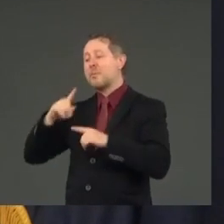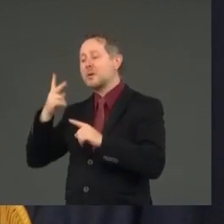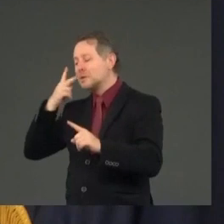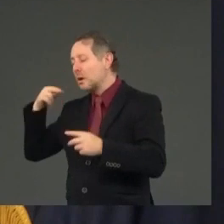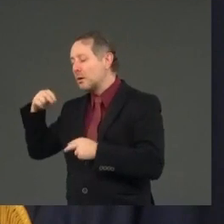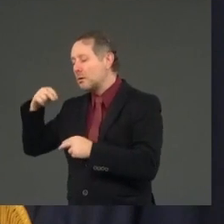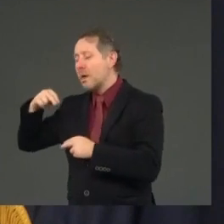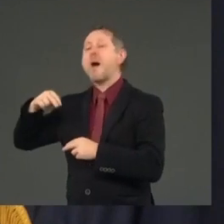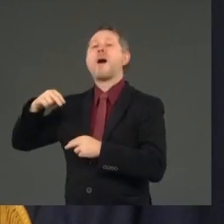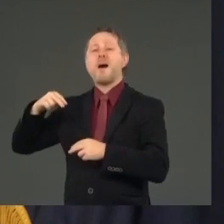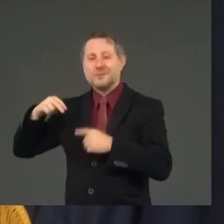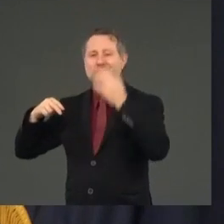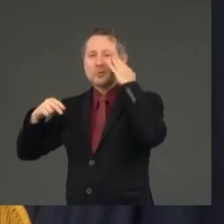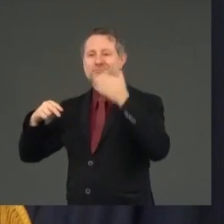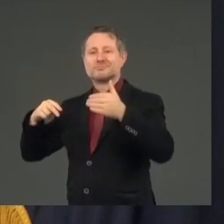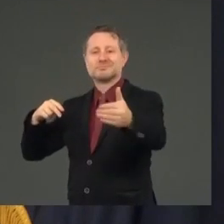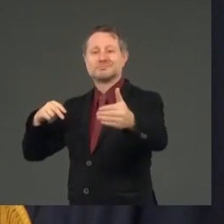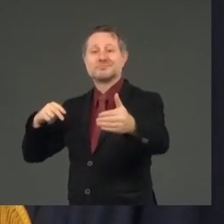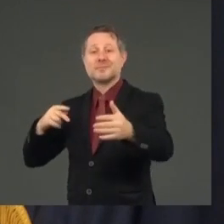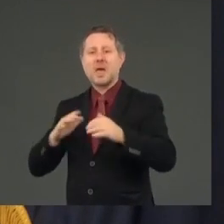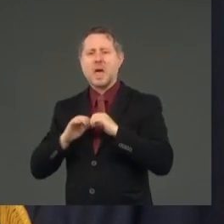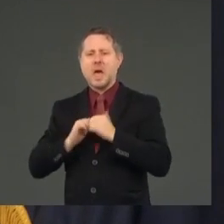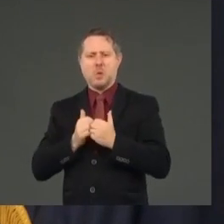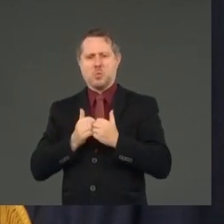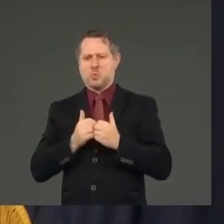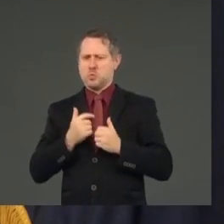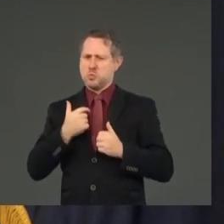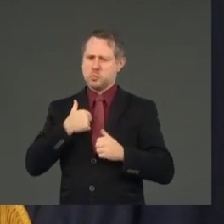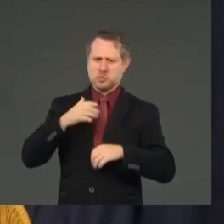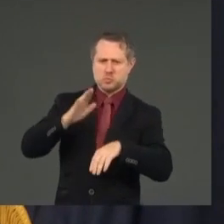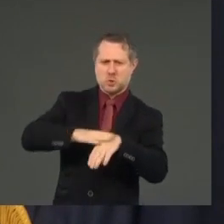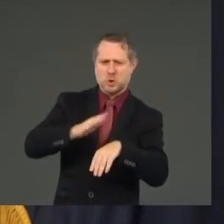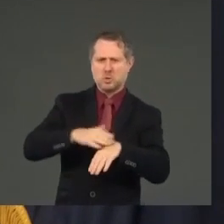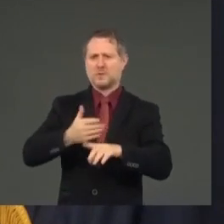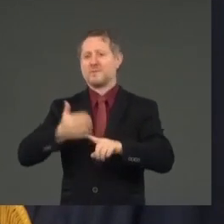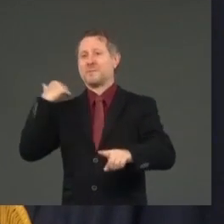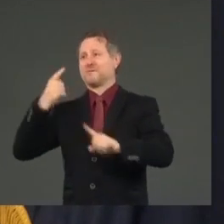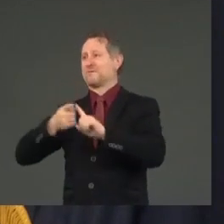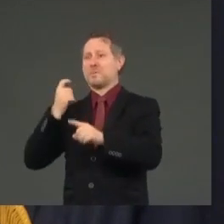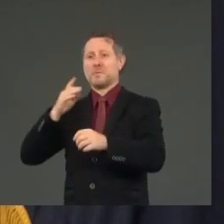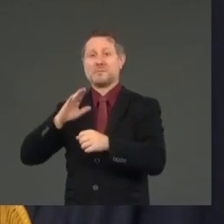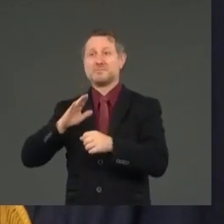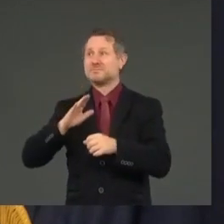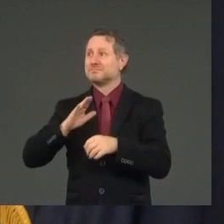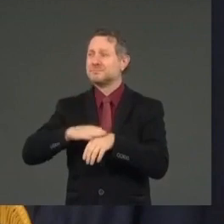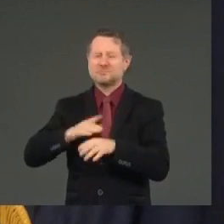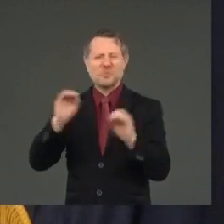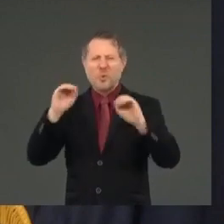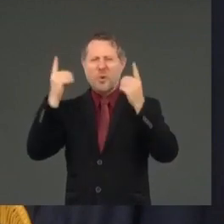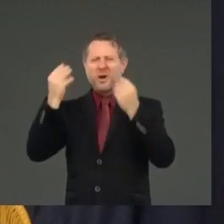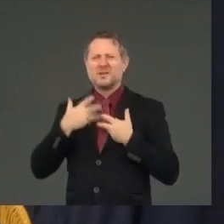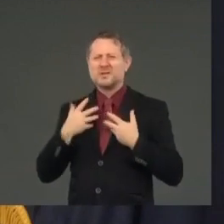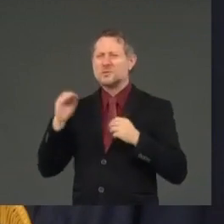HAPPENED AND MAKE SURE IT DOESN'T HAPPEN AGAIN.